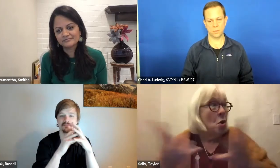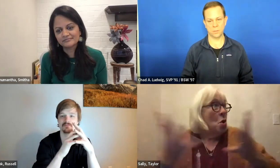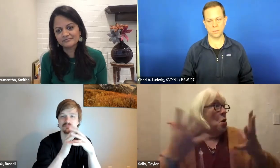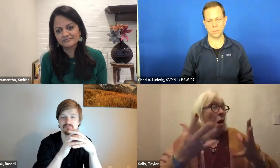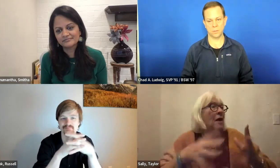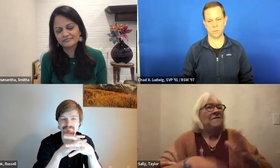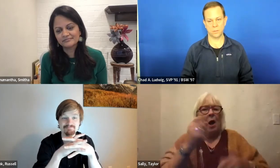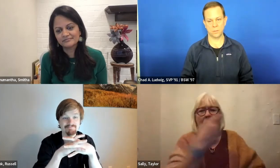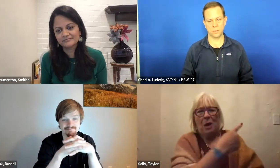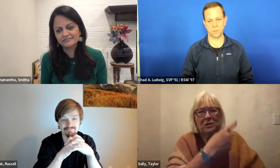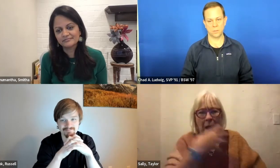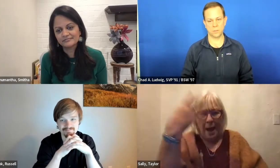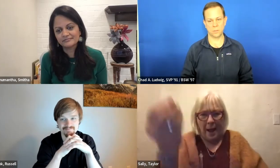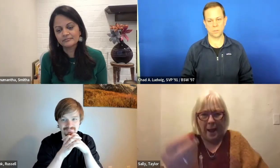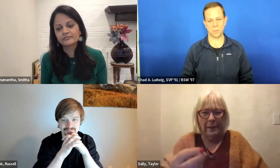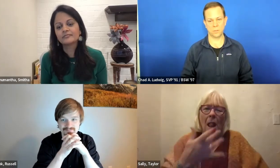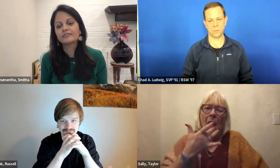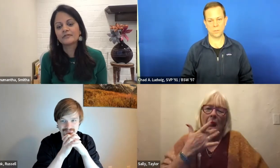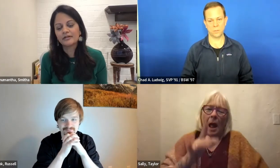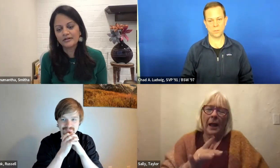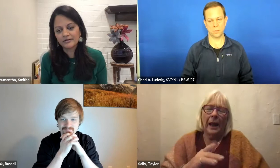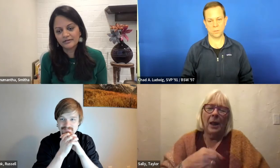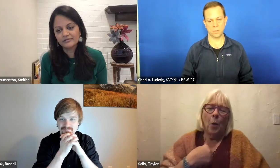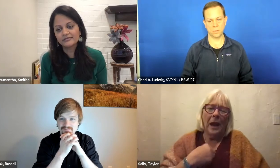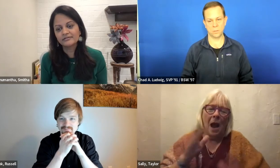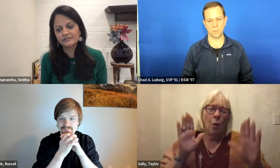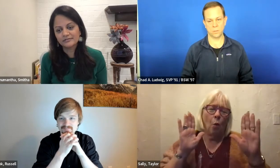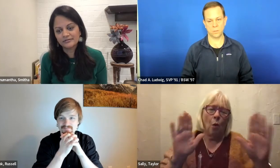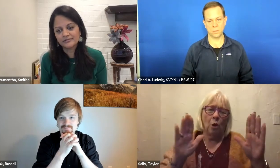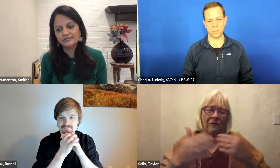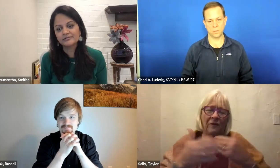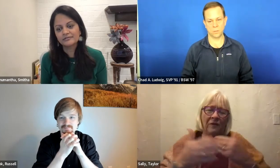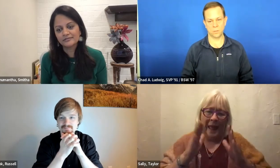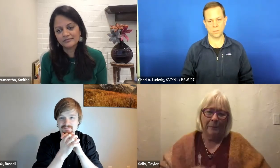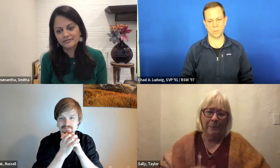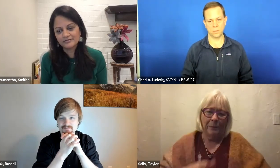but then he'd be up, and he wouldn't come back, and I would be scared, but I would find him outside.